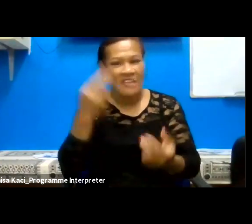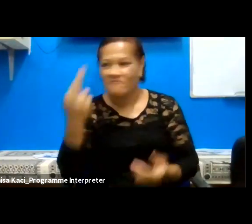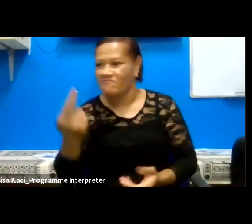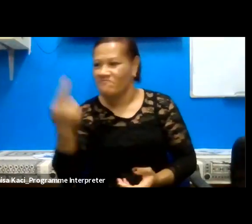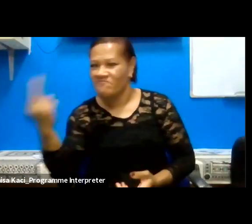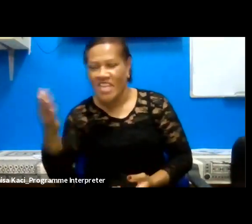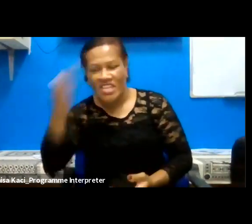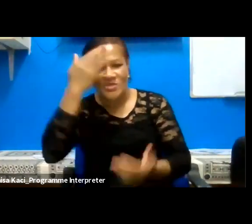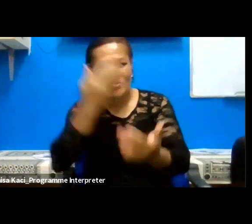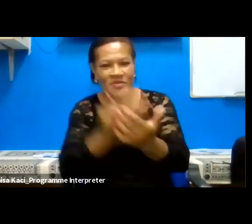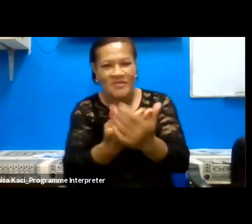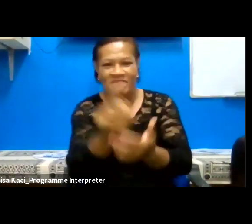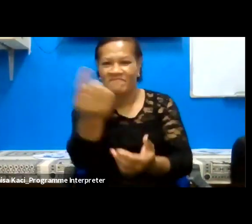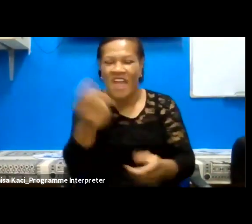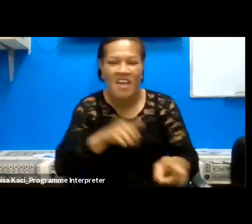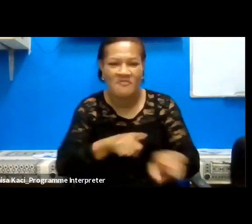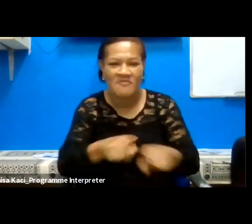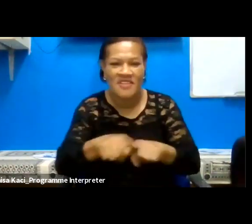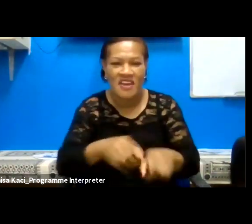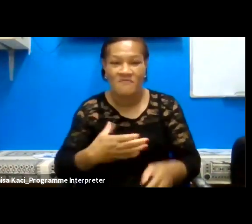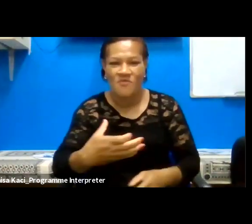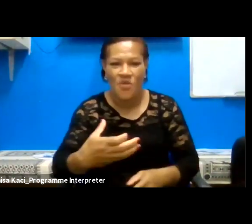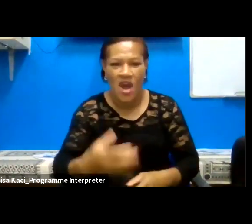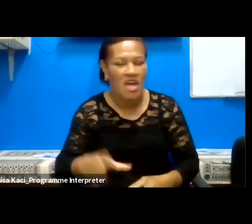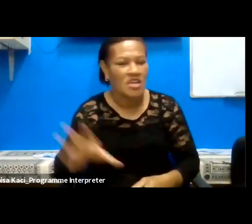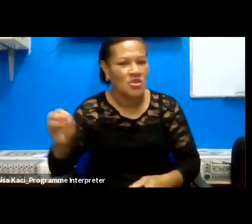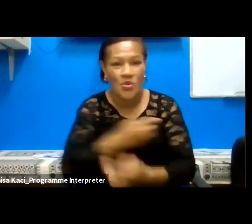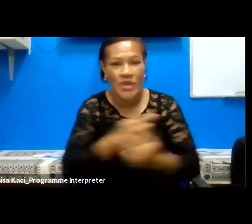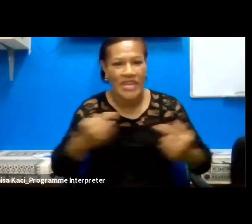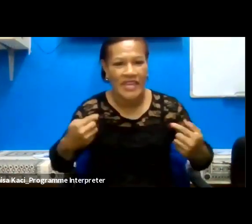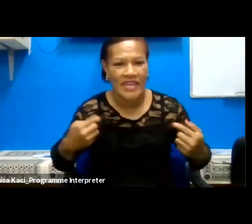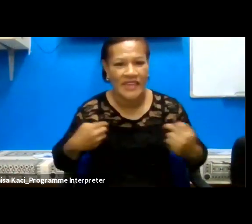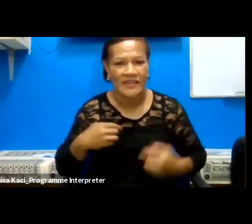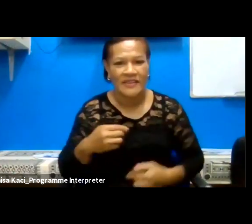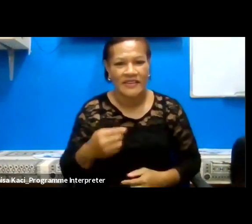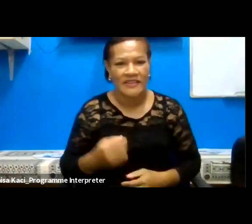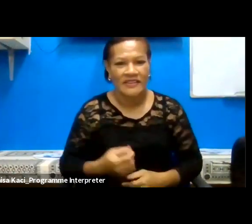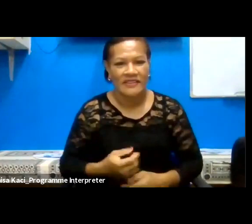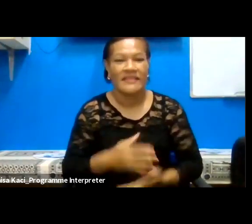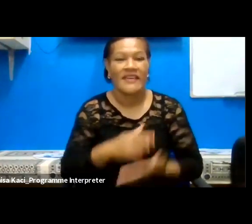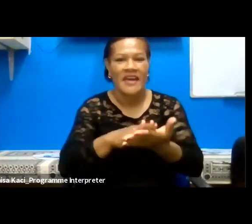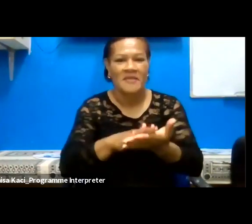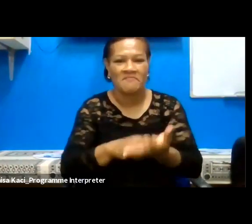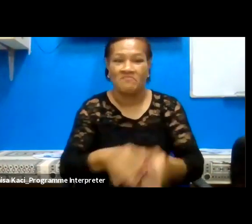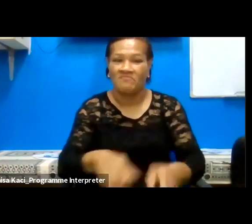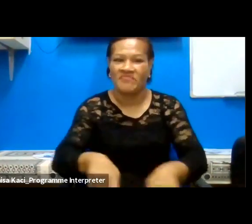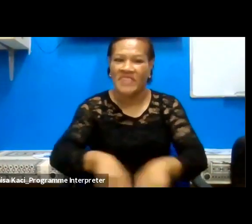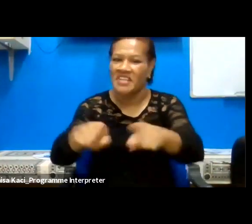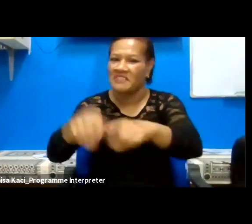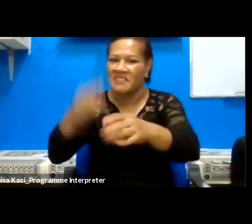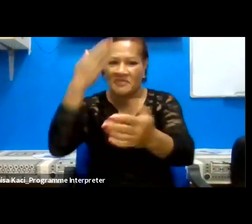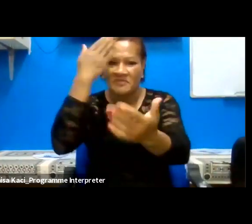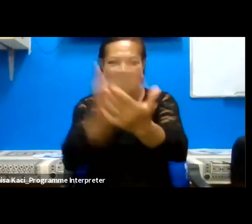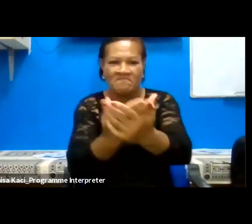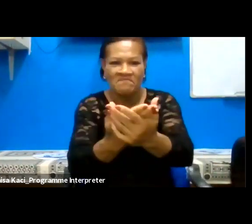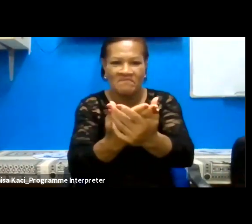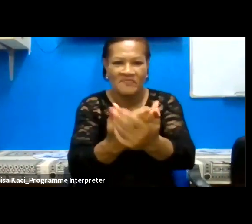the consulate. all our citizens, please, I would, I would like to give you some examples. Some of our students of hearing impaired, they are